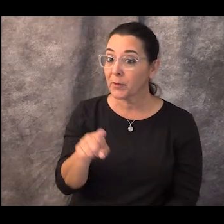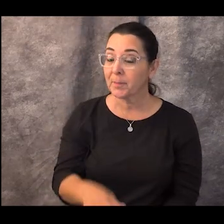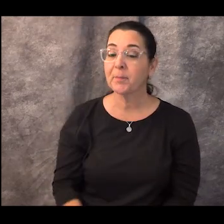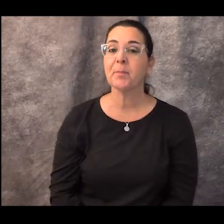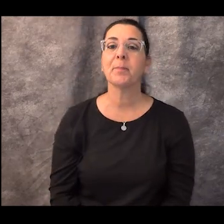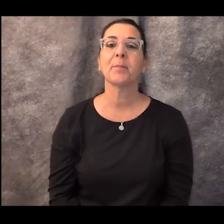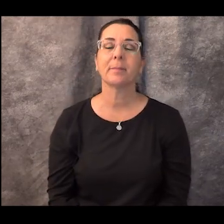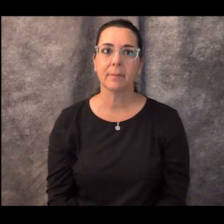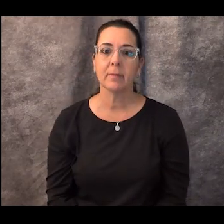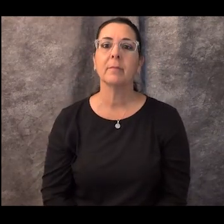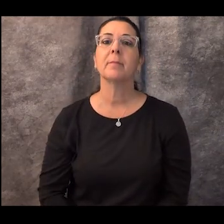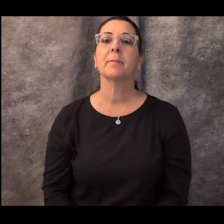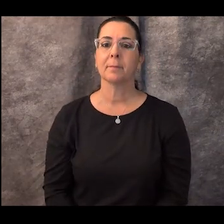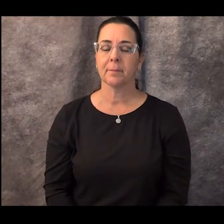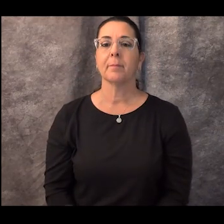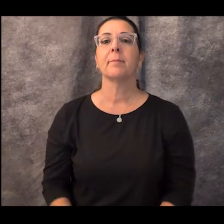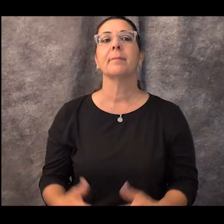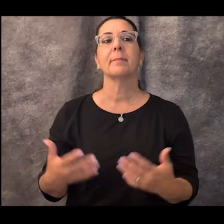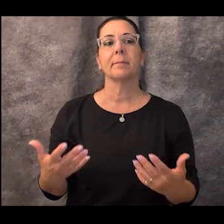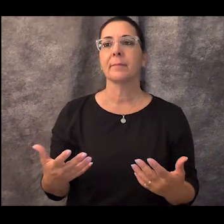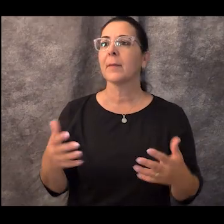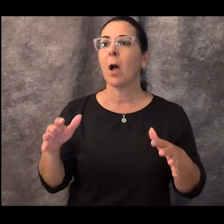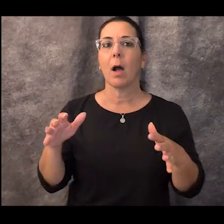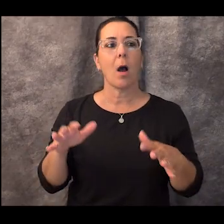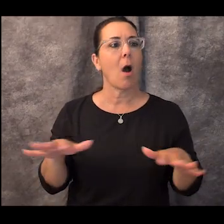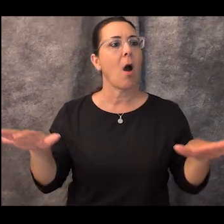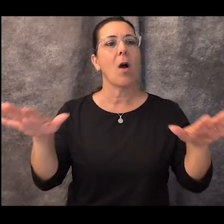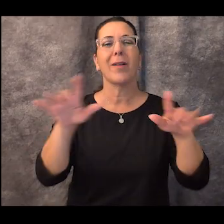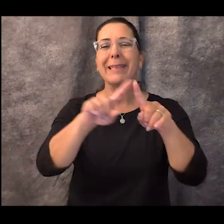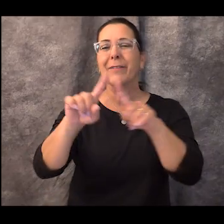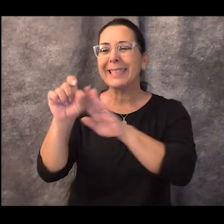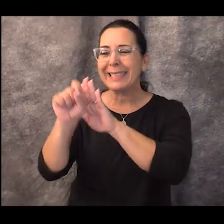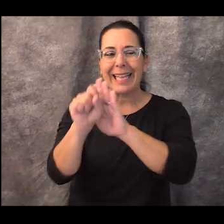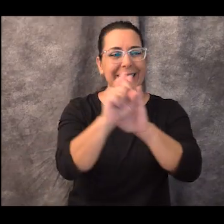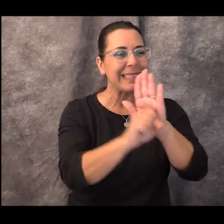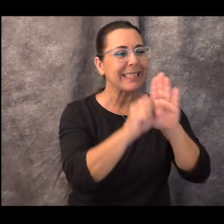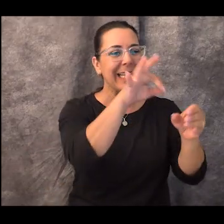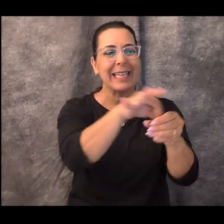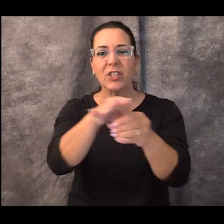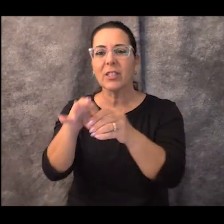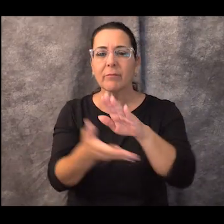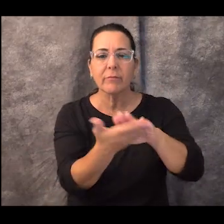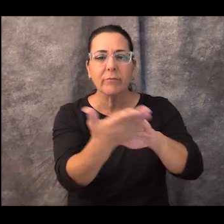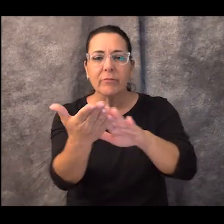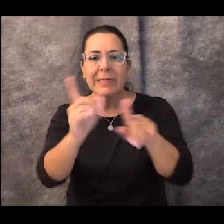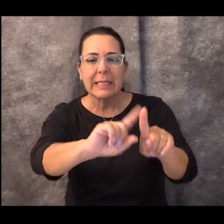with elections being run differently everywhere across the states, I find that it's always a bit of a mixed bag, right?